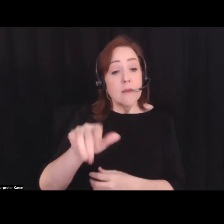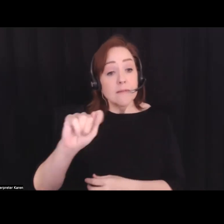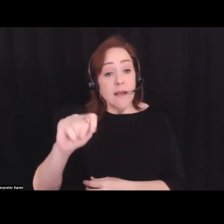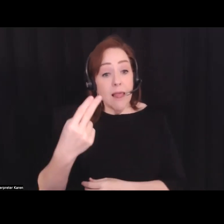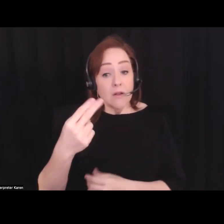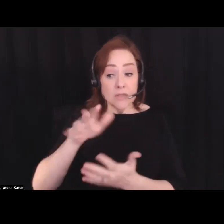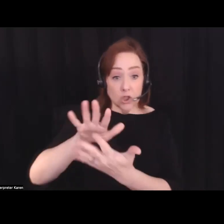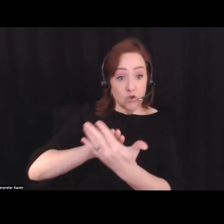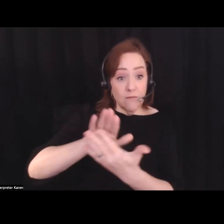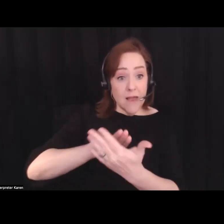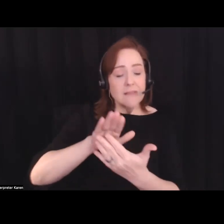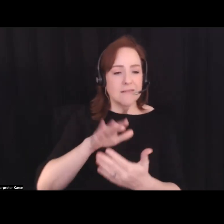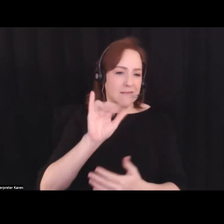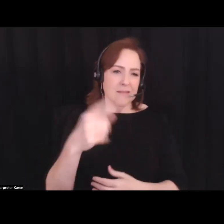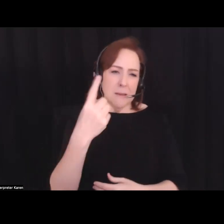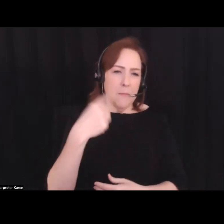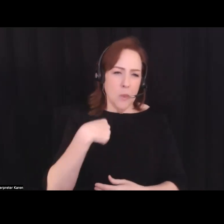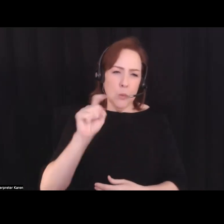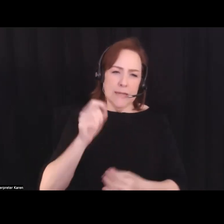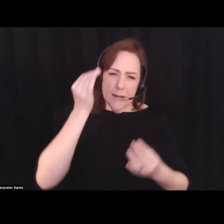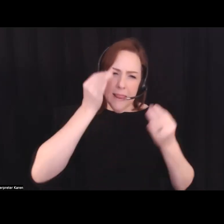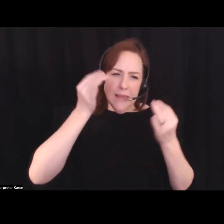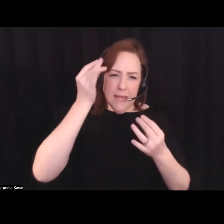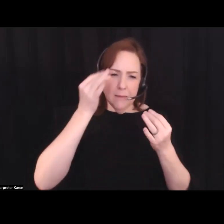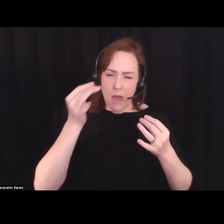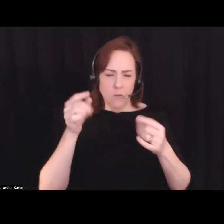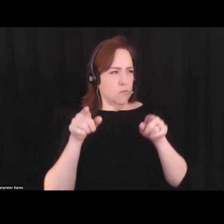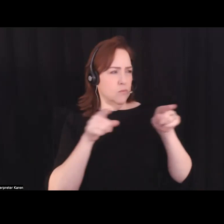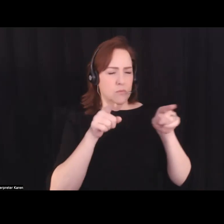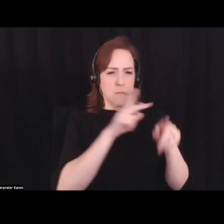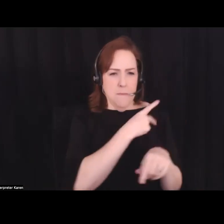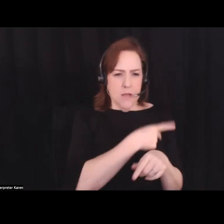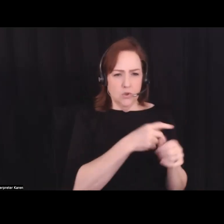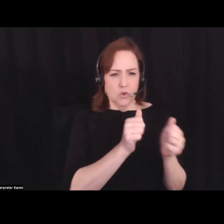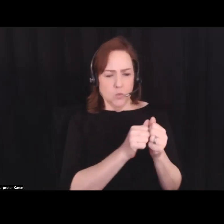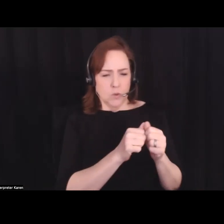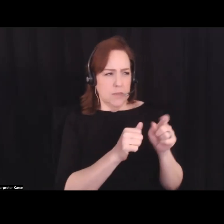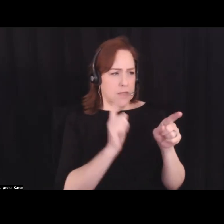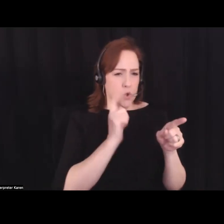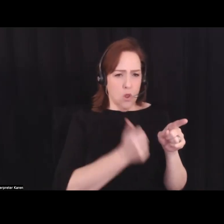we certainly need to be thinking about. as you saw from the video some of those an addition of